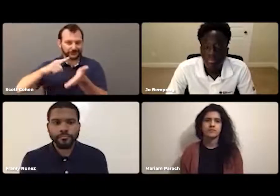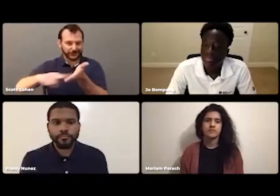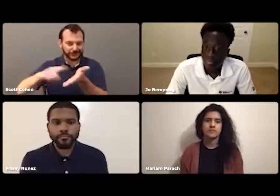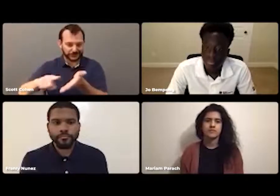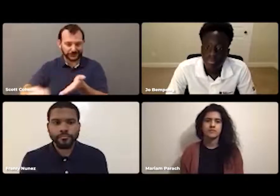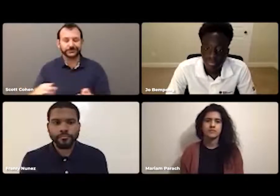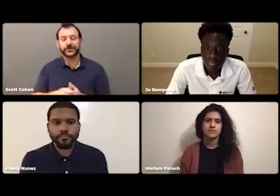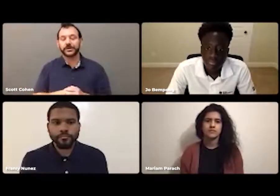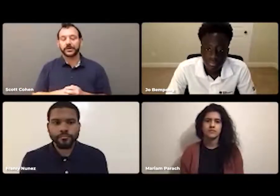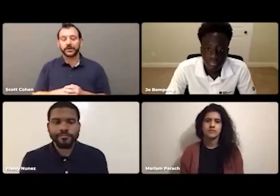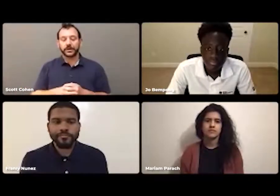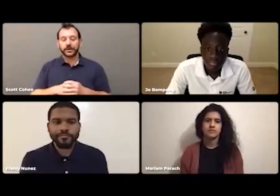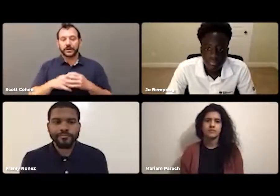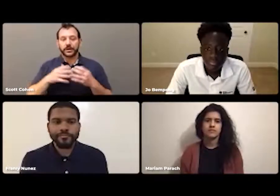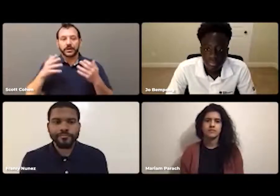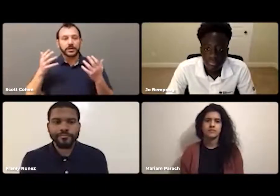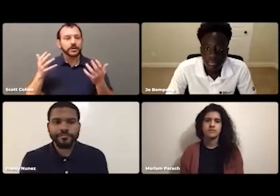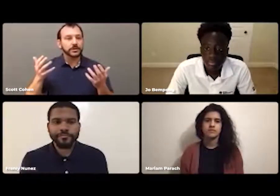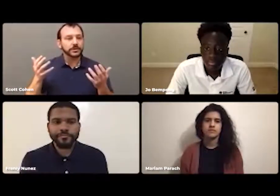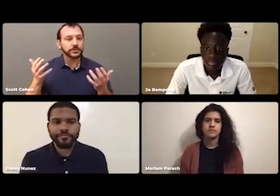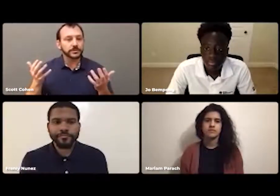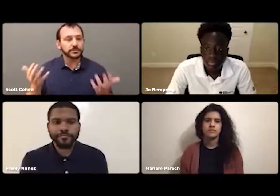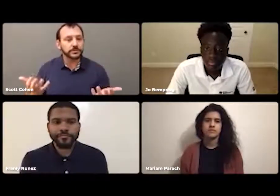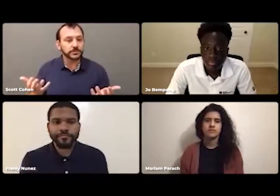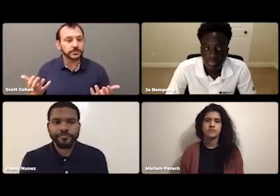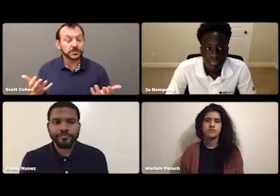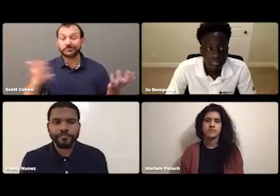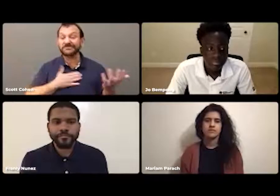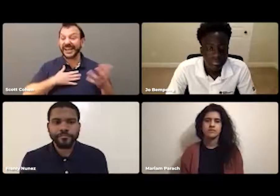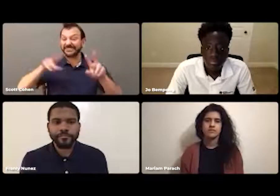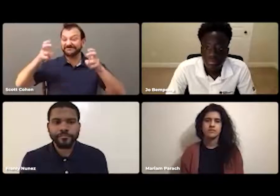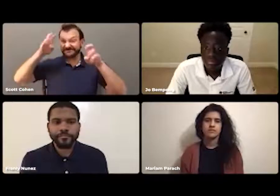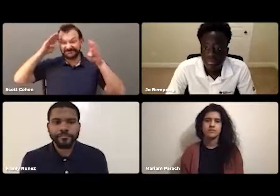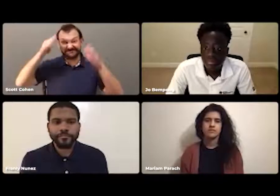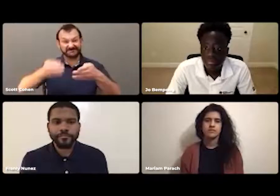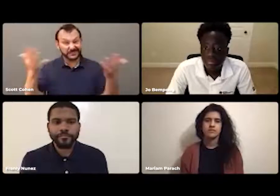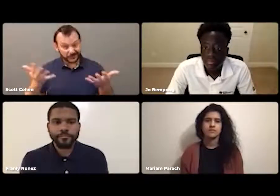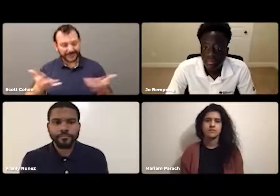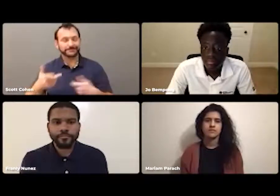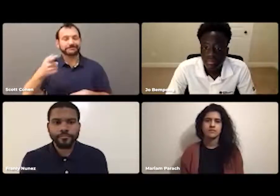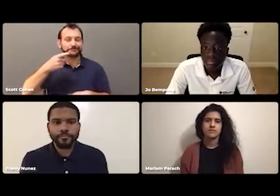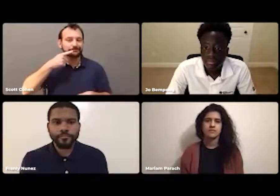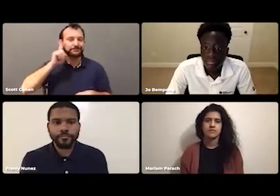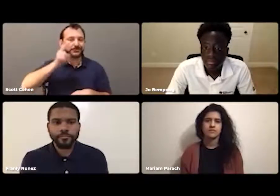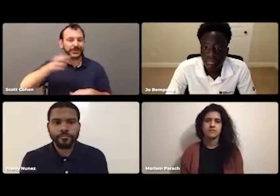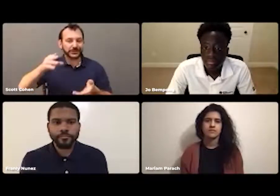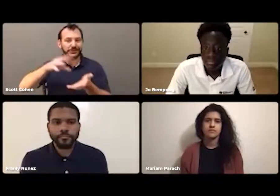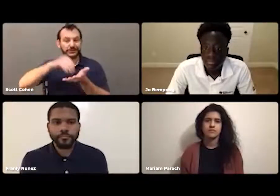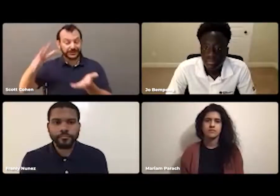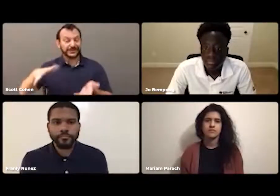I'll start doing my research pretty soon.